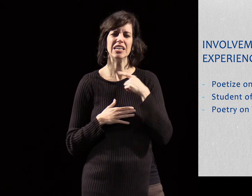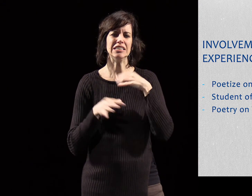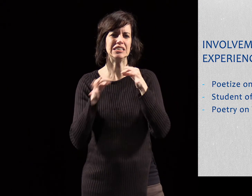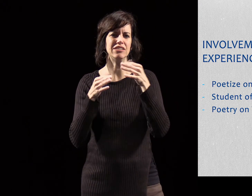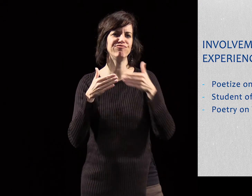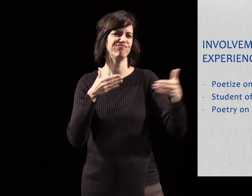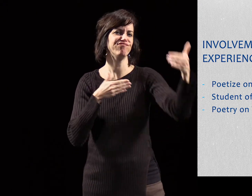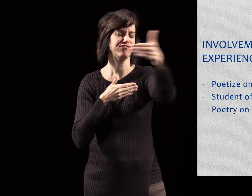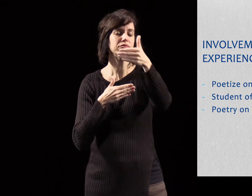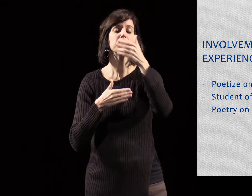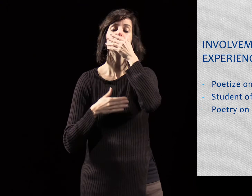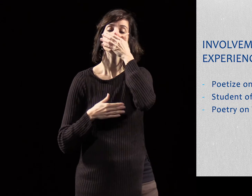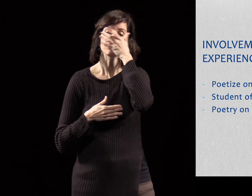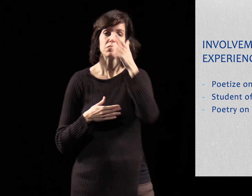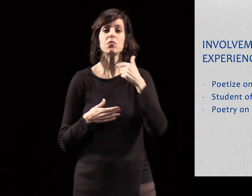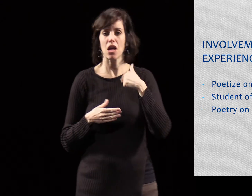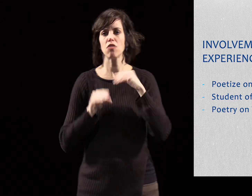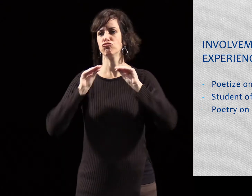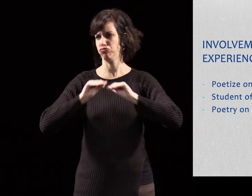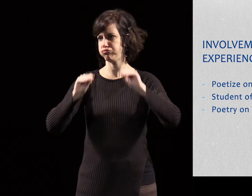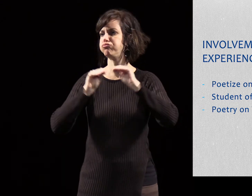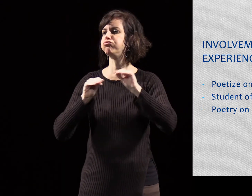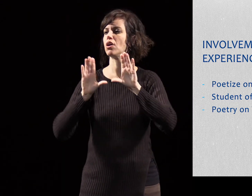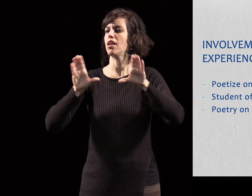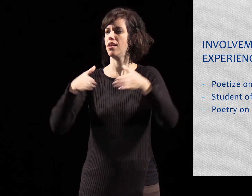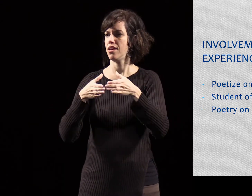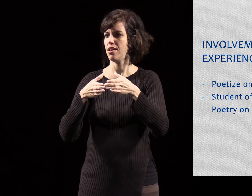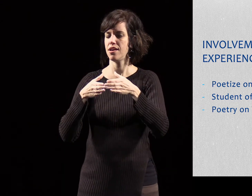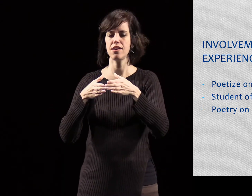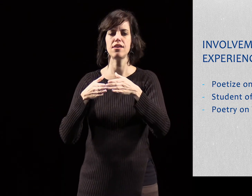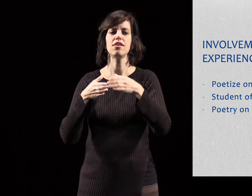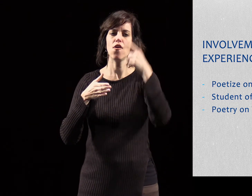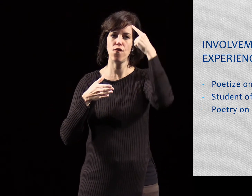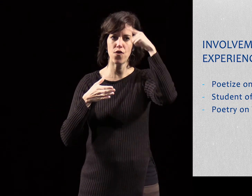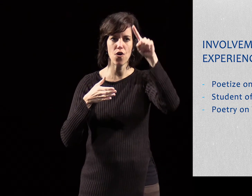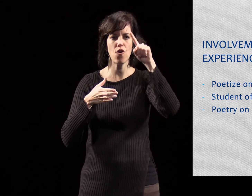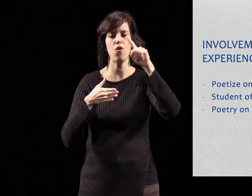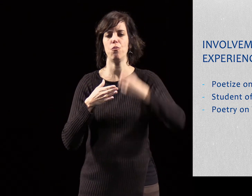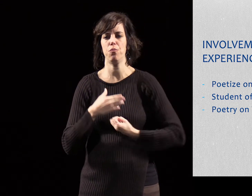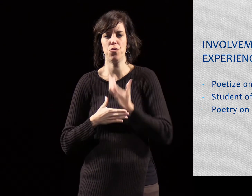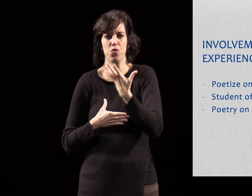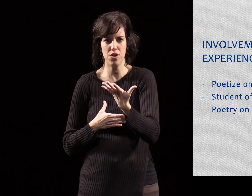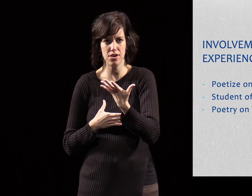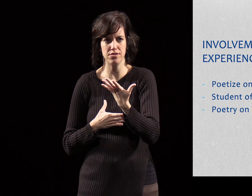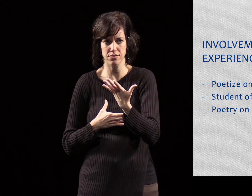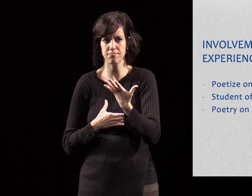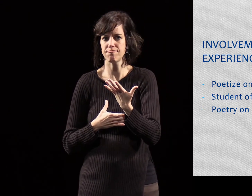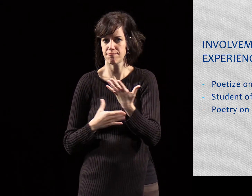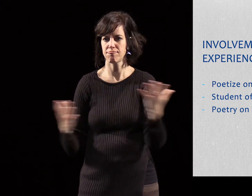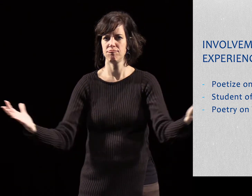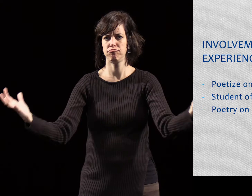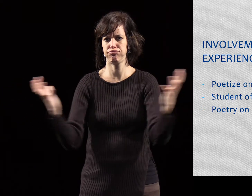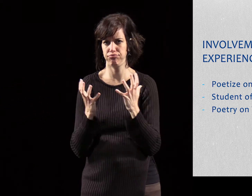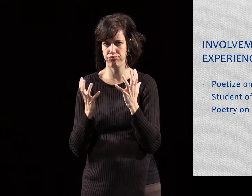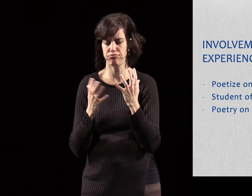I'll explain a bit more about that later on, but this is a sign language course specifically about poetry.